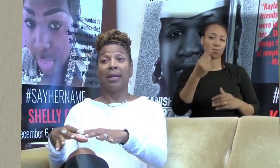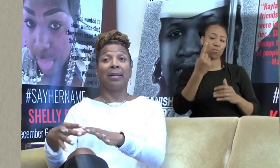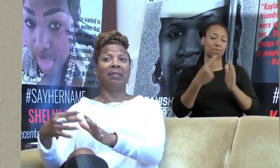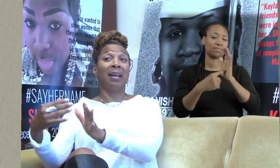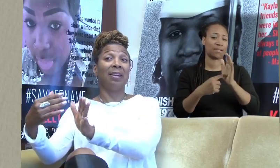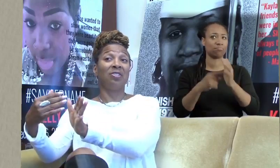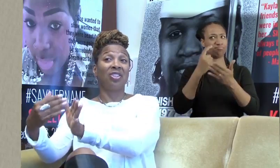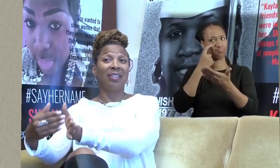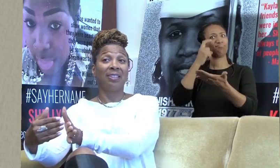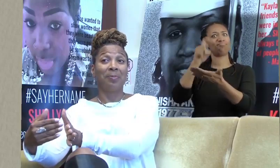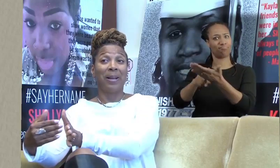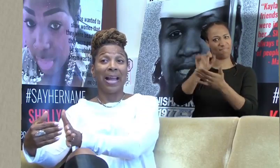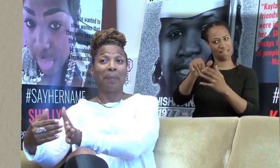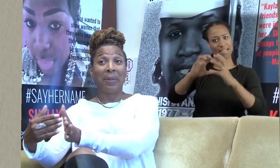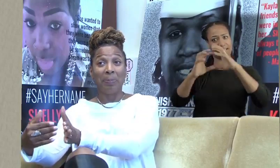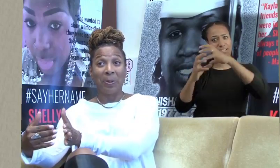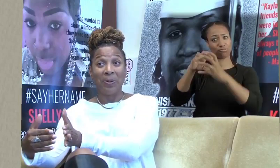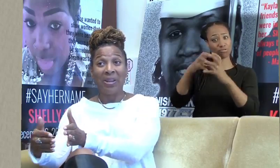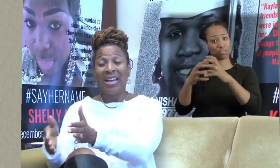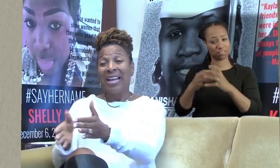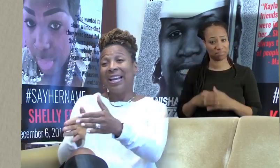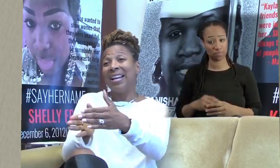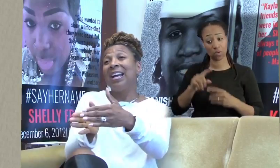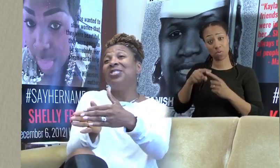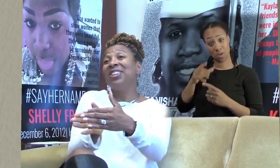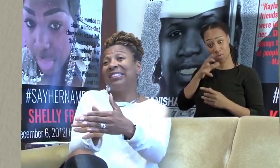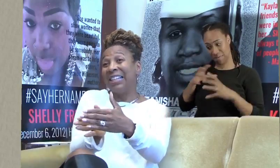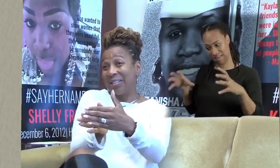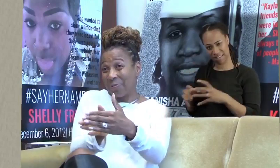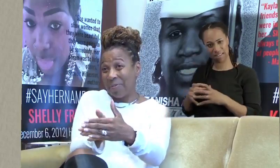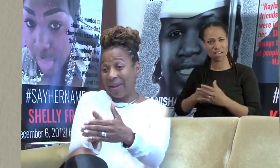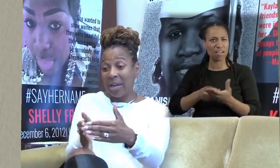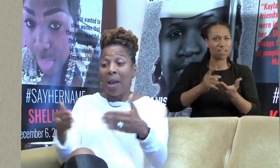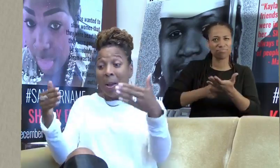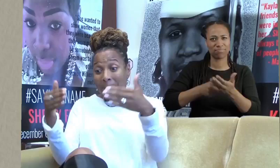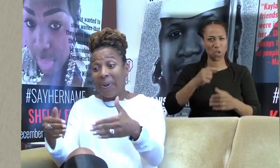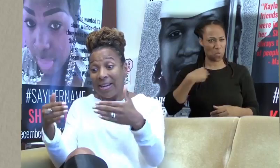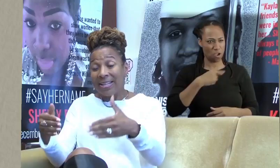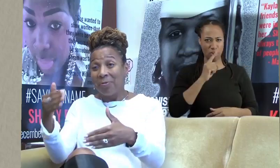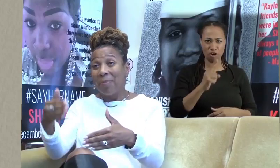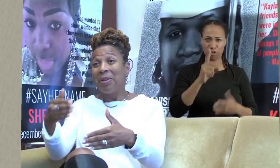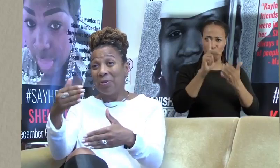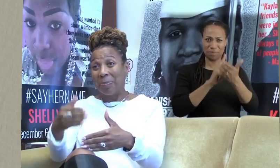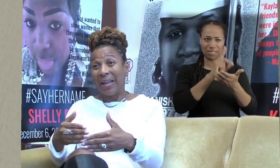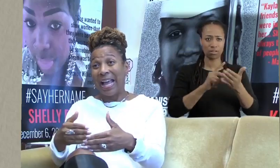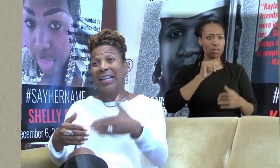So, the specific circumstance that gave rise to intersectionality was about a group of Black